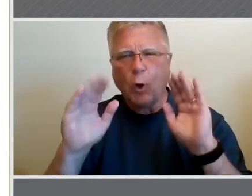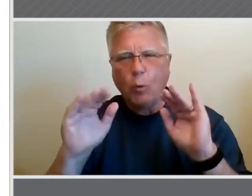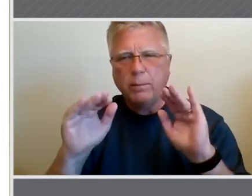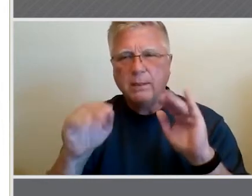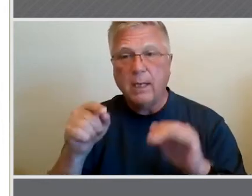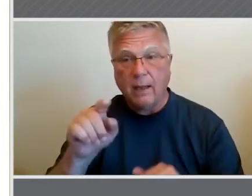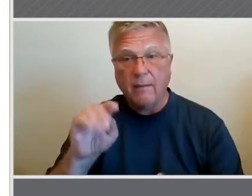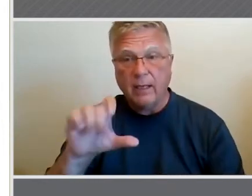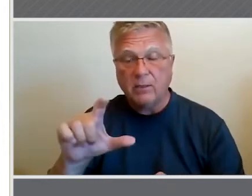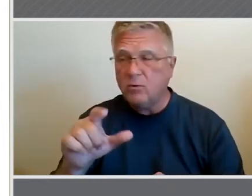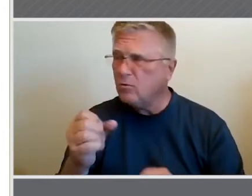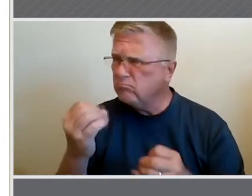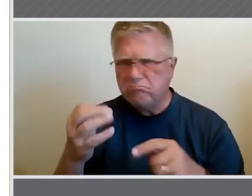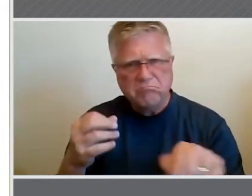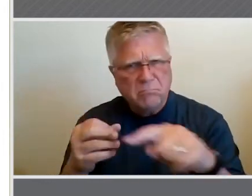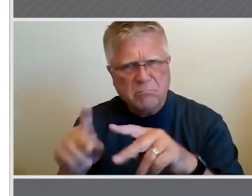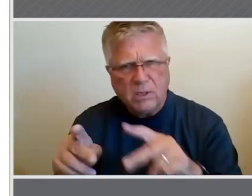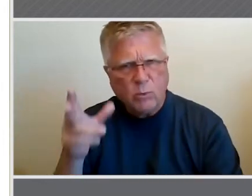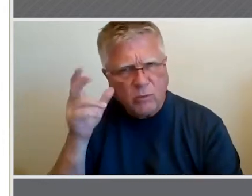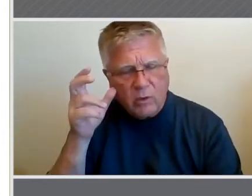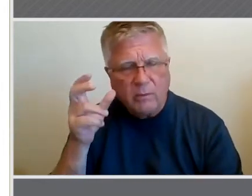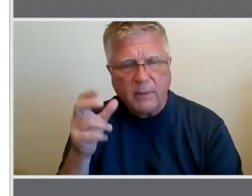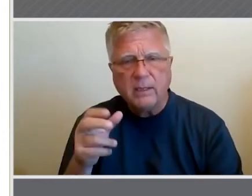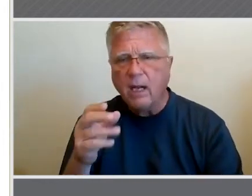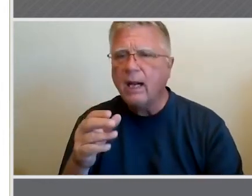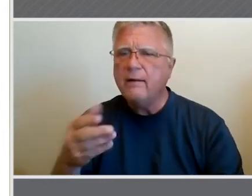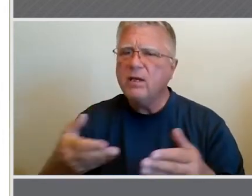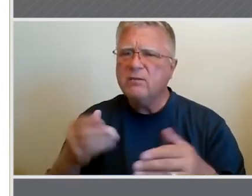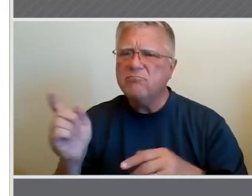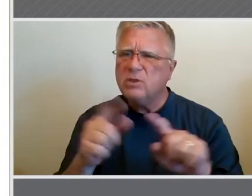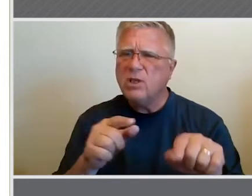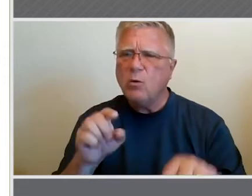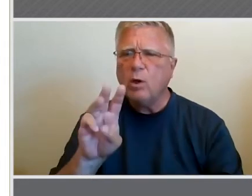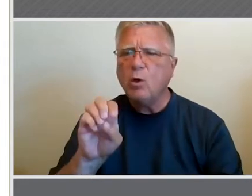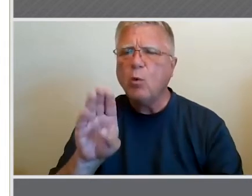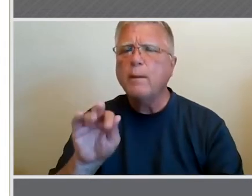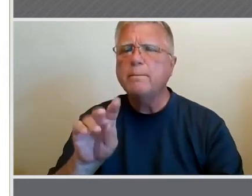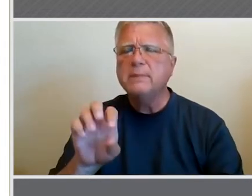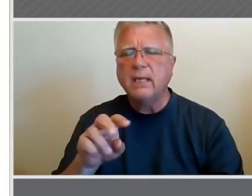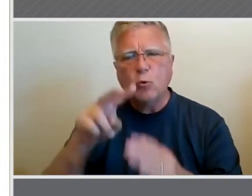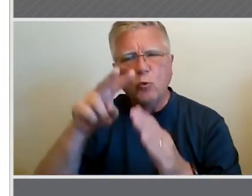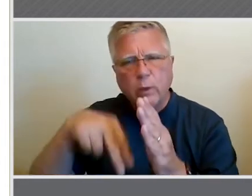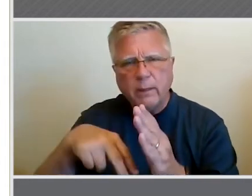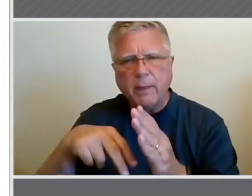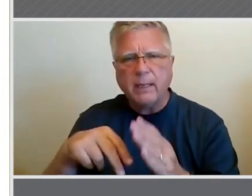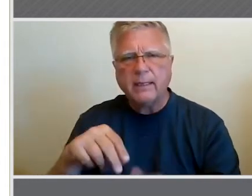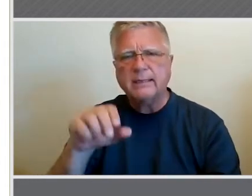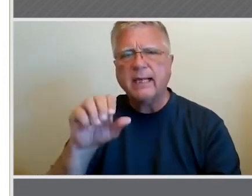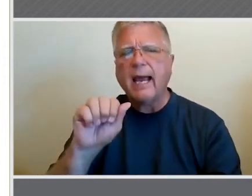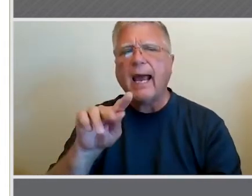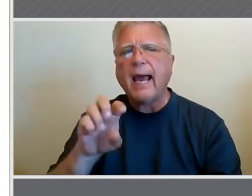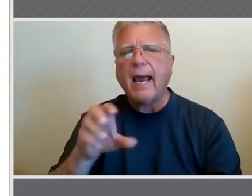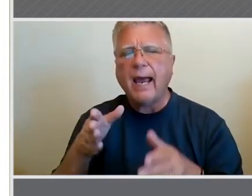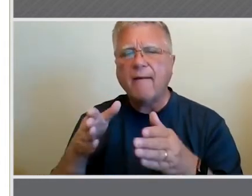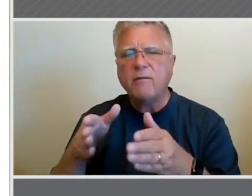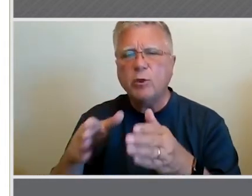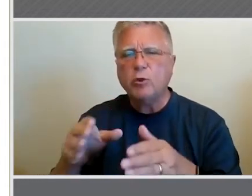have heard about I invite folks to go to the website read more about it but now that he's a hope is, is an initiative again nascent but you know we're